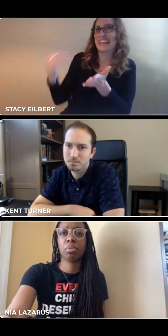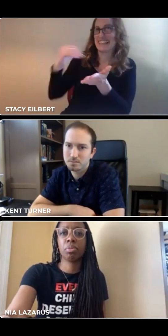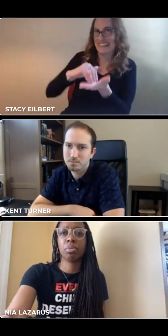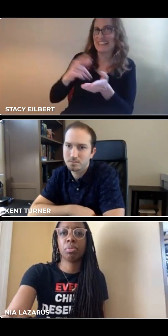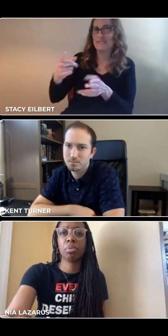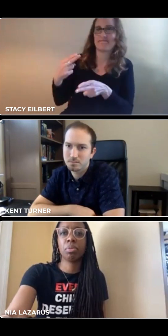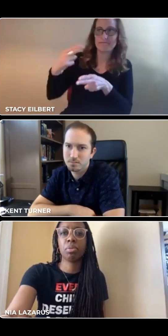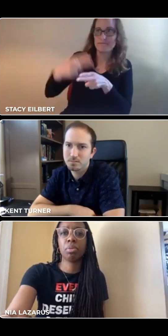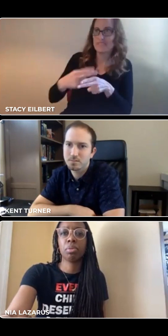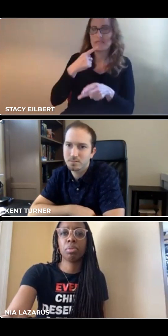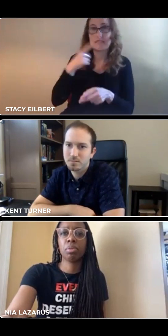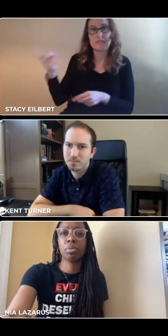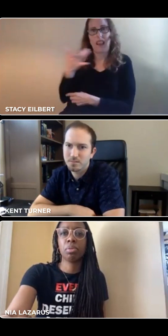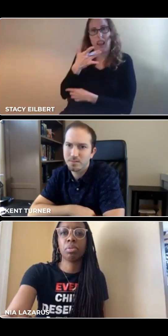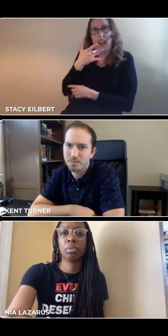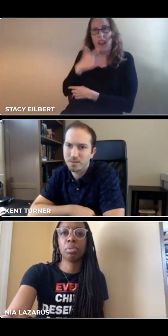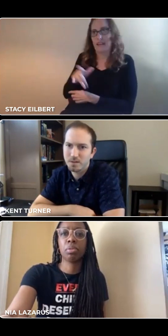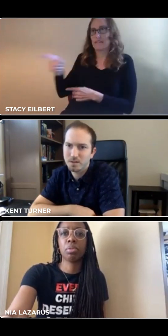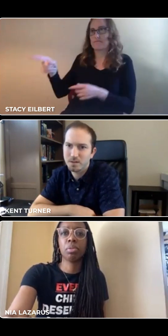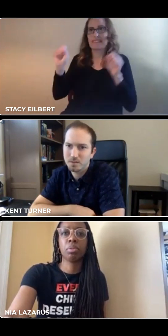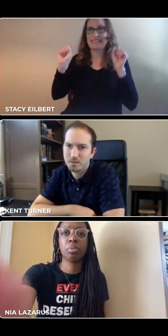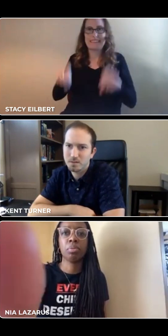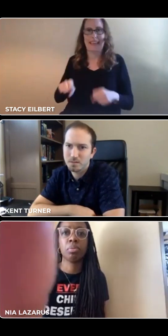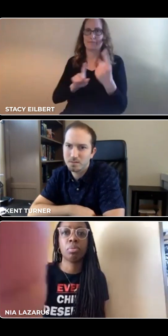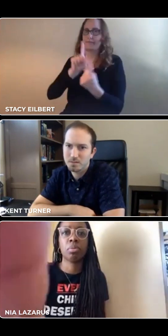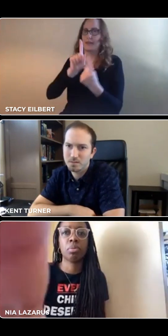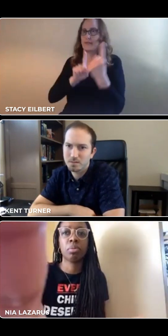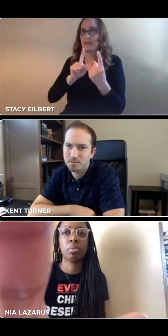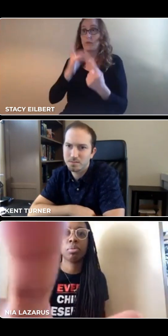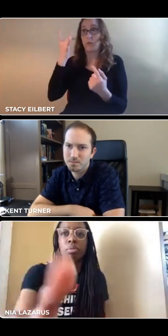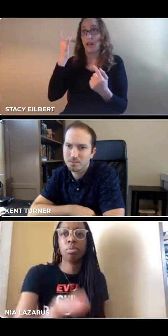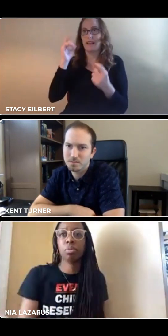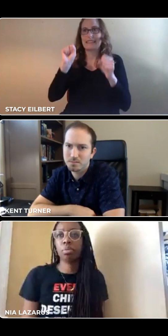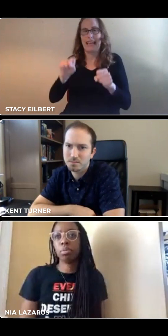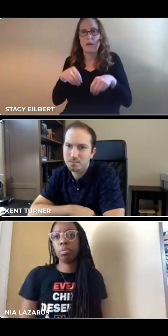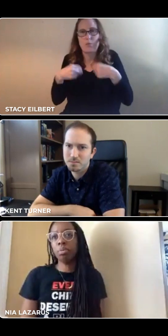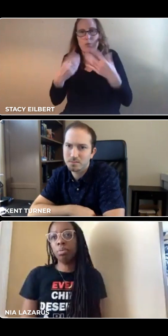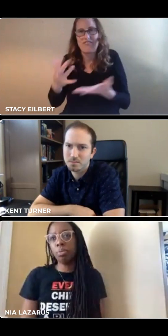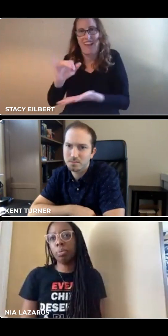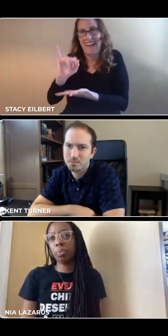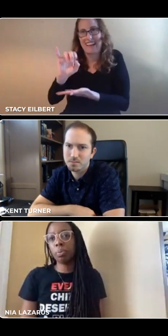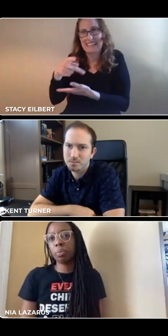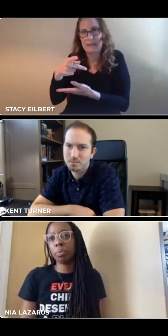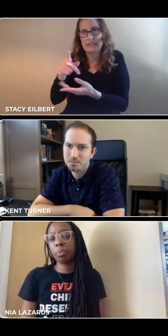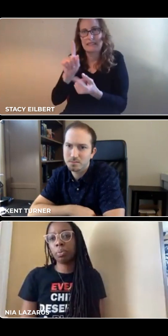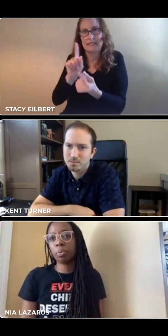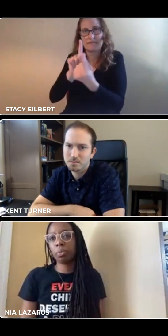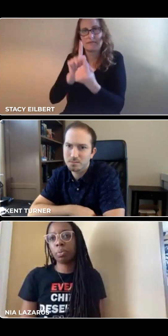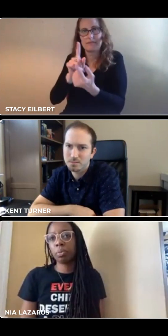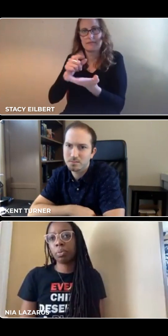Elisa Sanford, again, says she feels fortunate